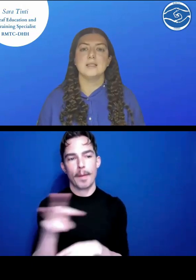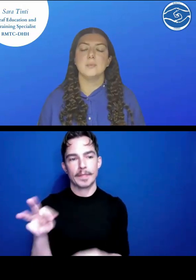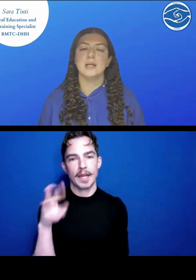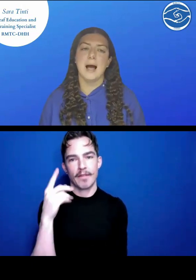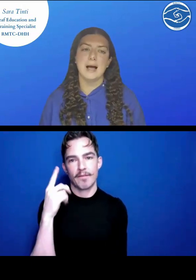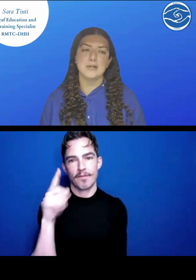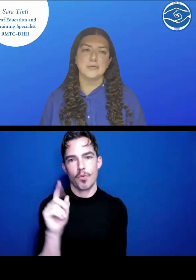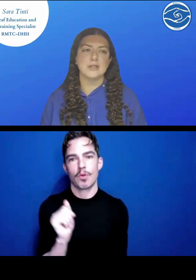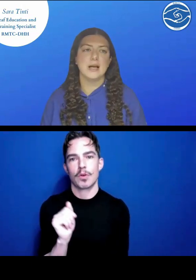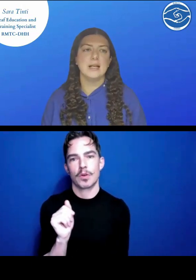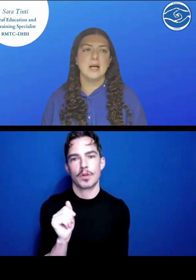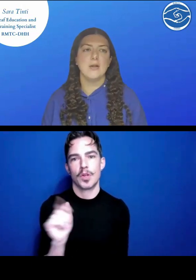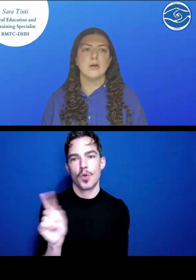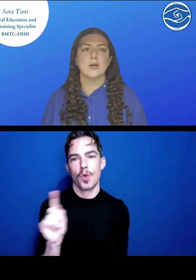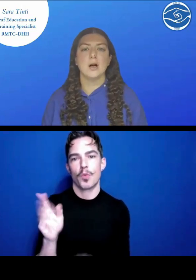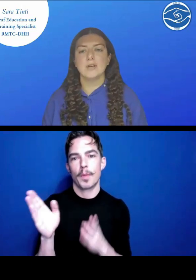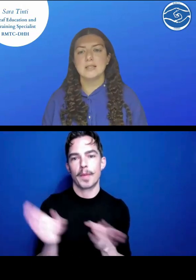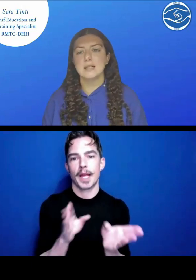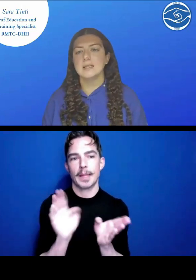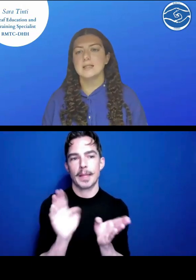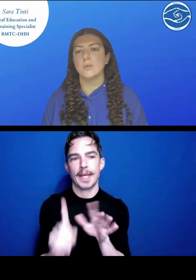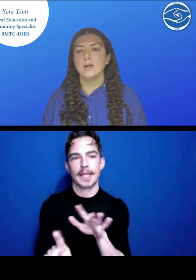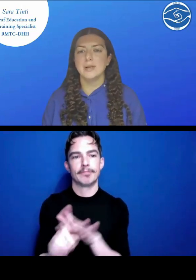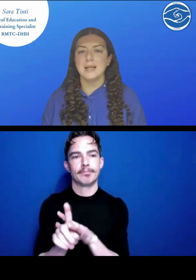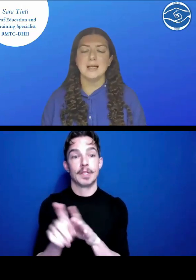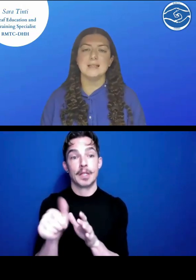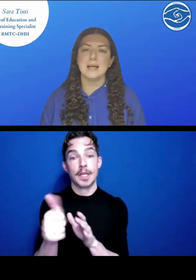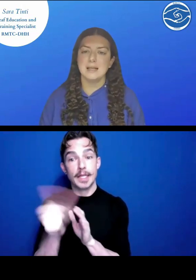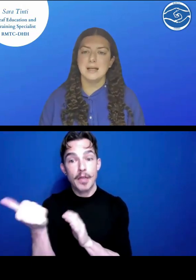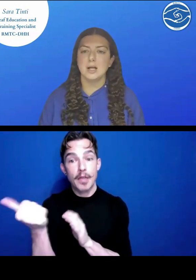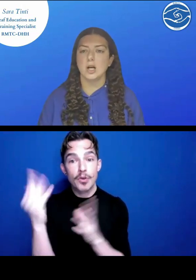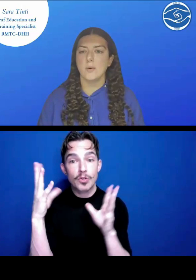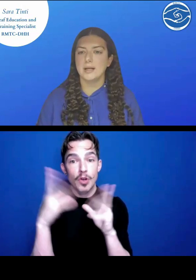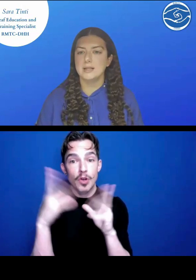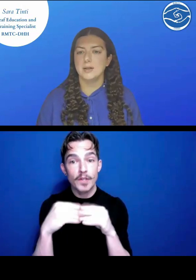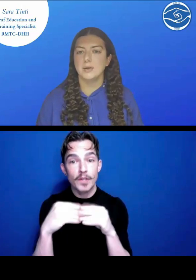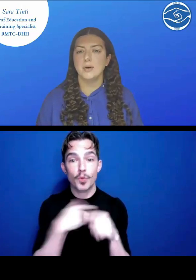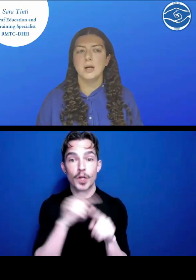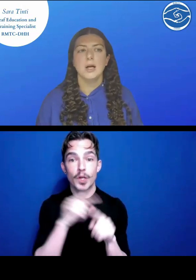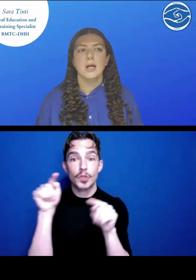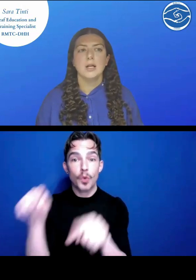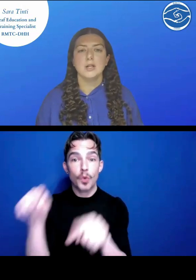we're going to be at. So, if there's any other conferences that we'll be attending or going to,